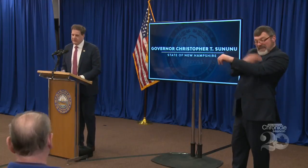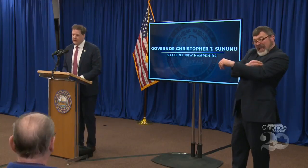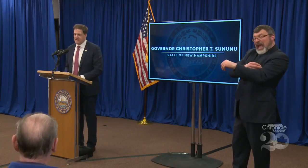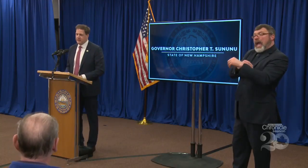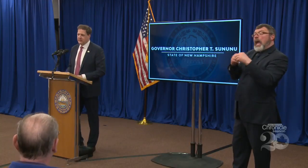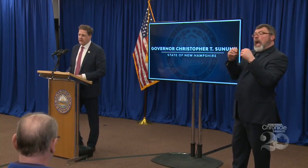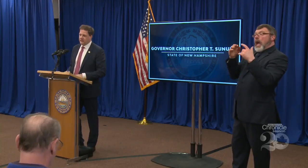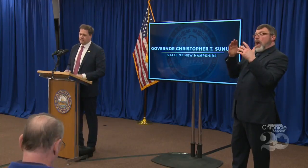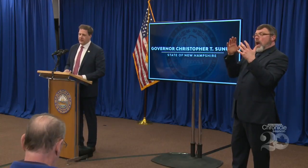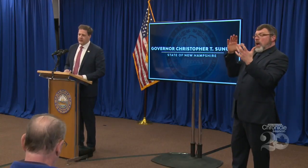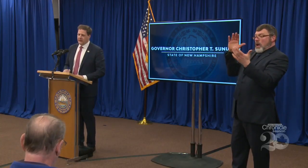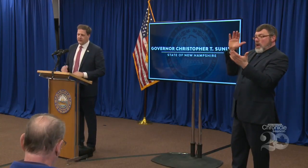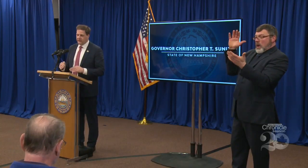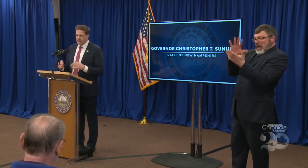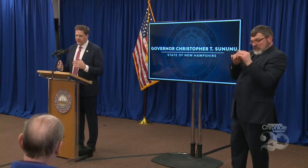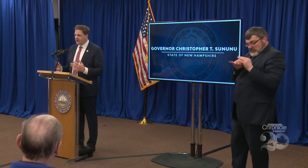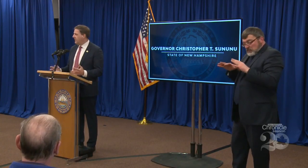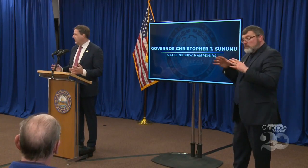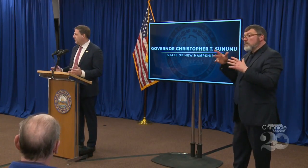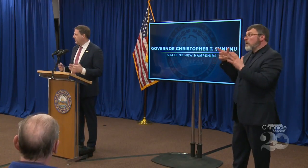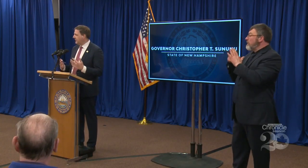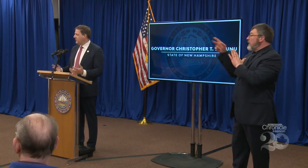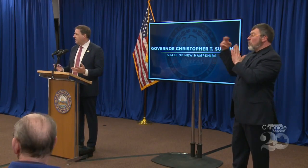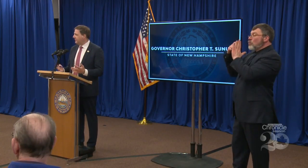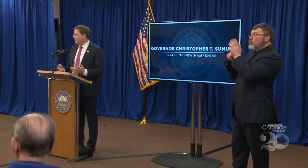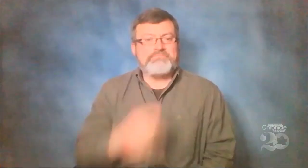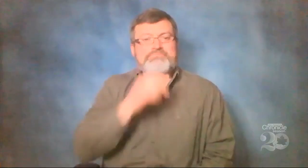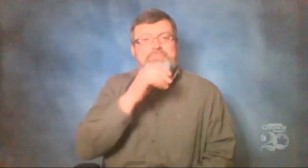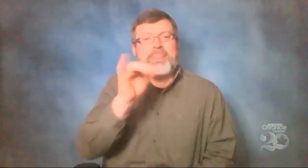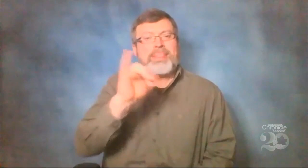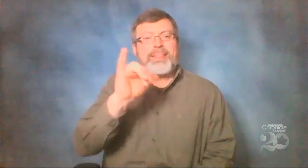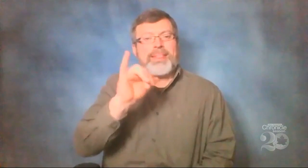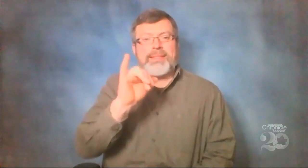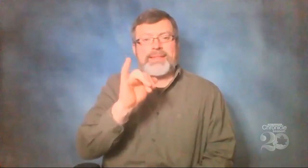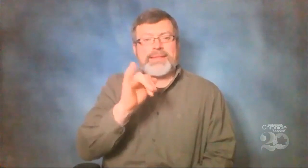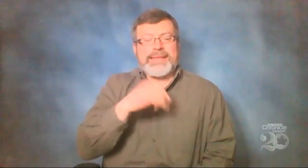INTERPRETER, NOTHING LIKE TH PRESSURE OF TRANSLATING VITAL